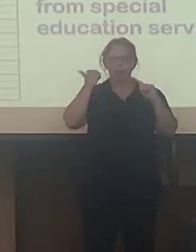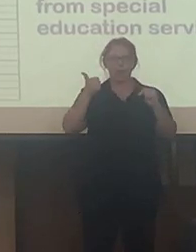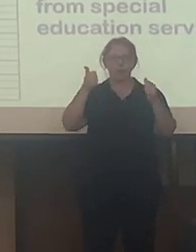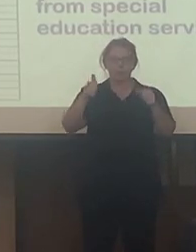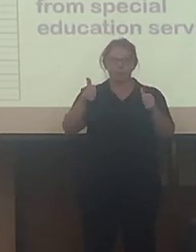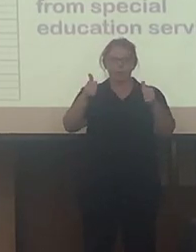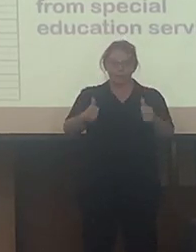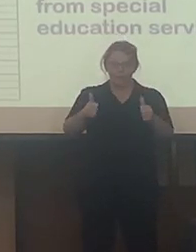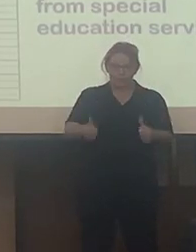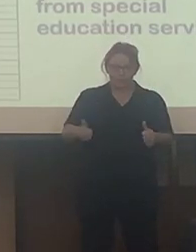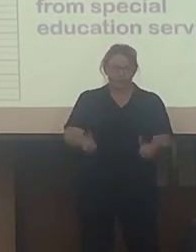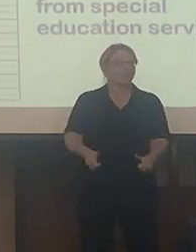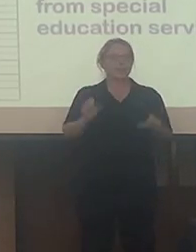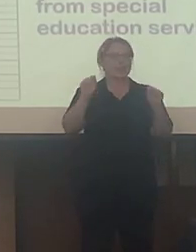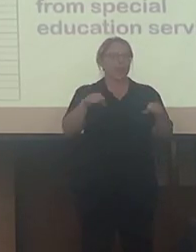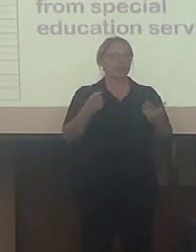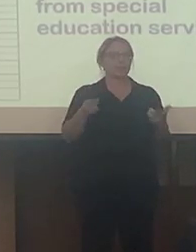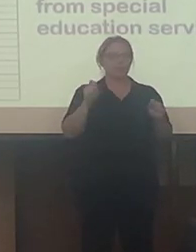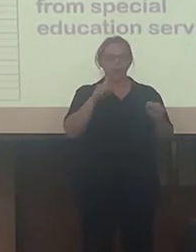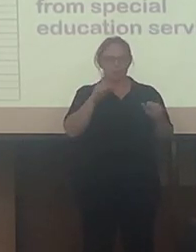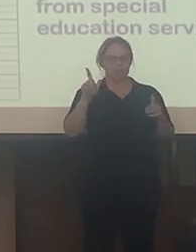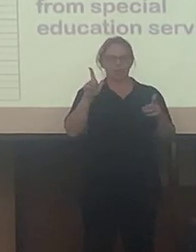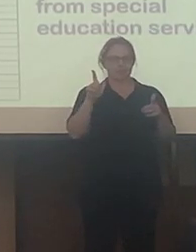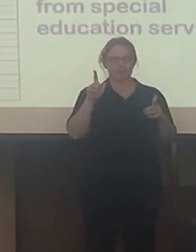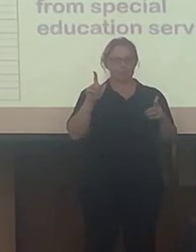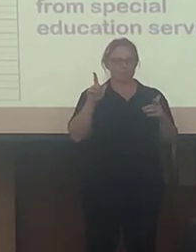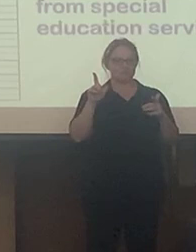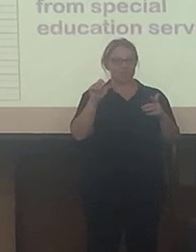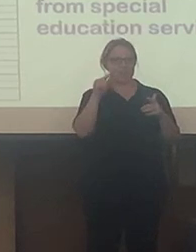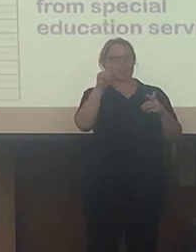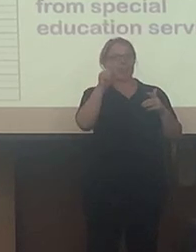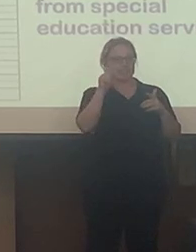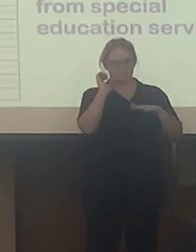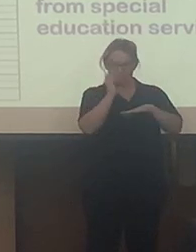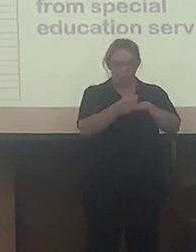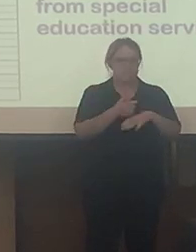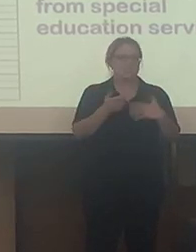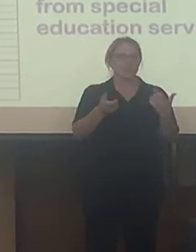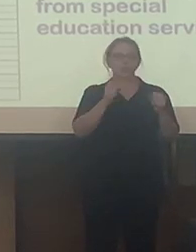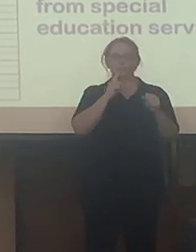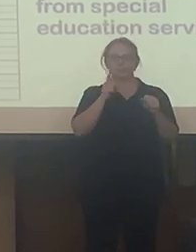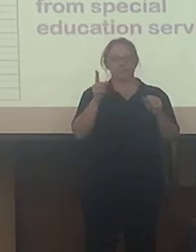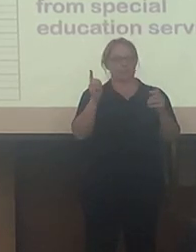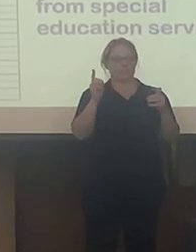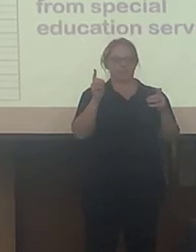be born with it it can be late onset it can be genetic meningitis psychomegalovirus head trauma